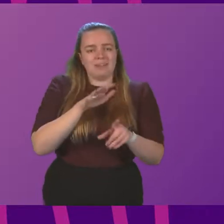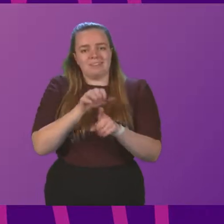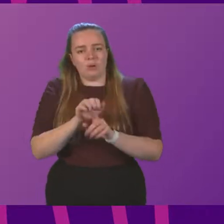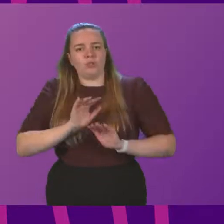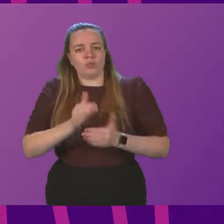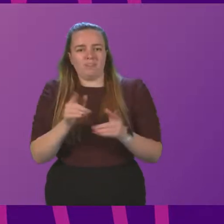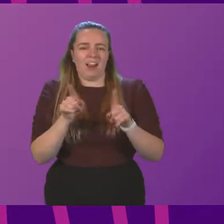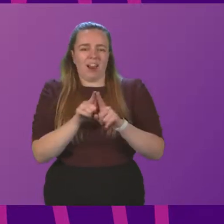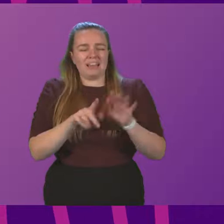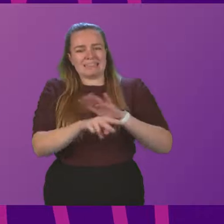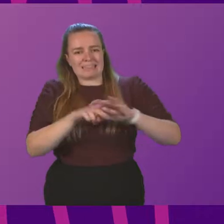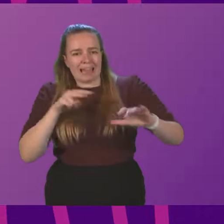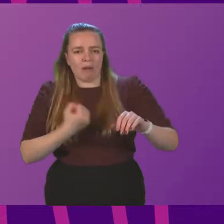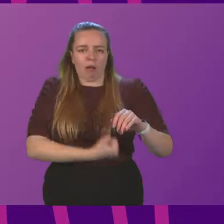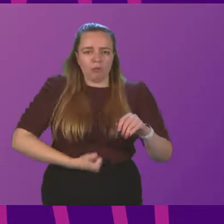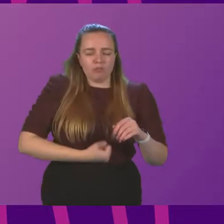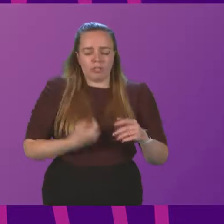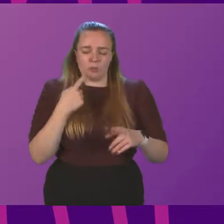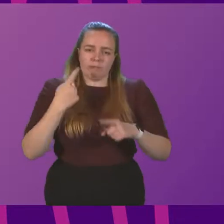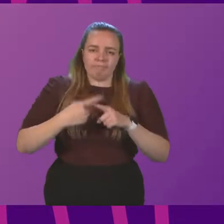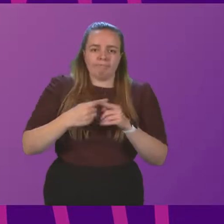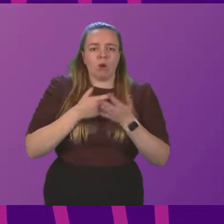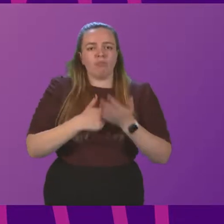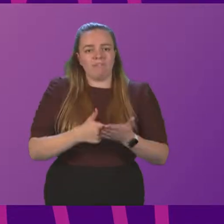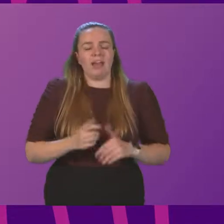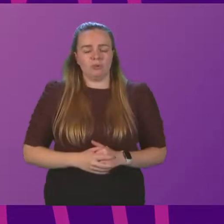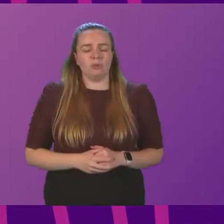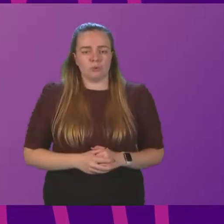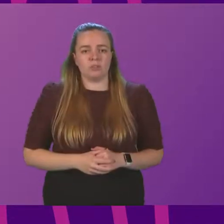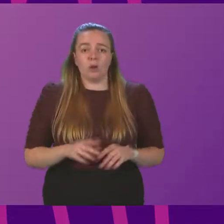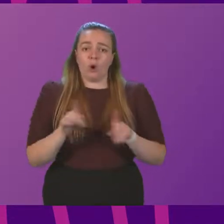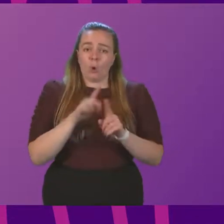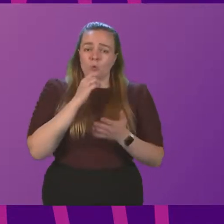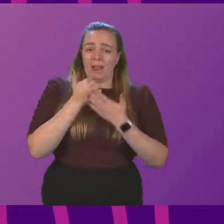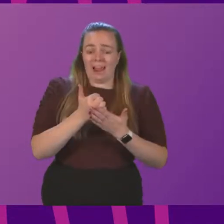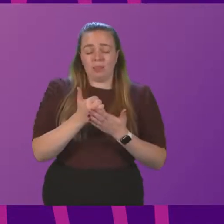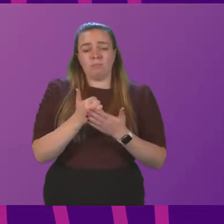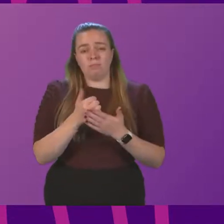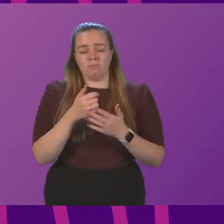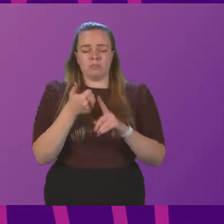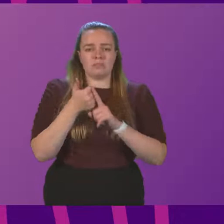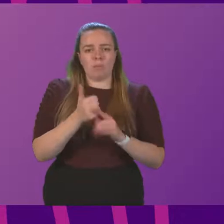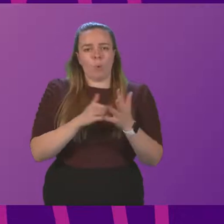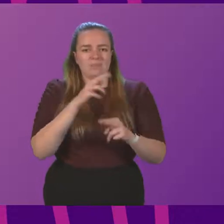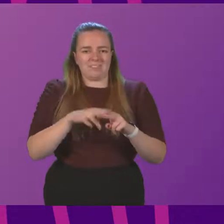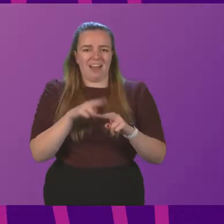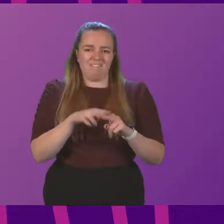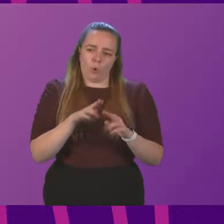such as scanning and ultrasound, in order to speed up referrals. It will also help to support extra staff for peak public holidays.